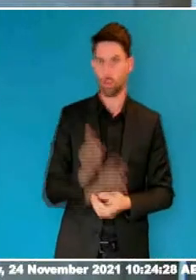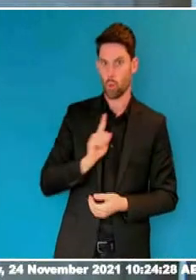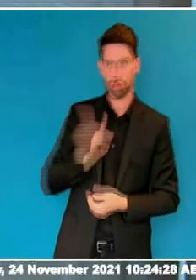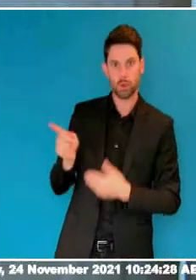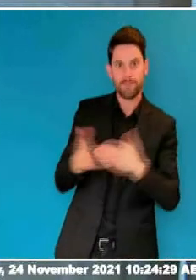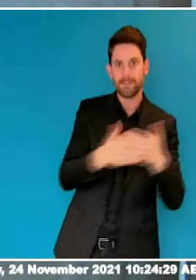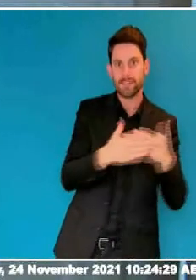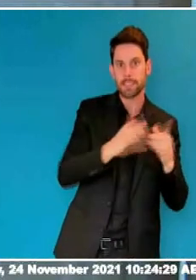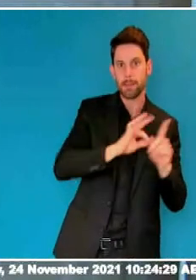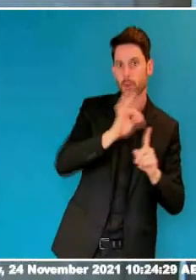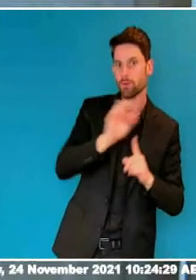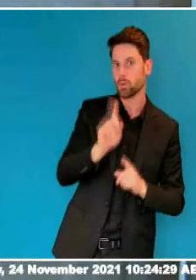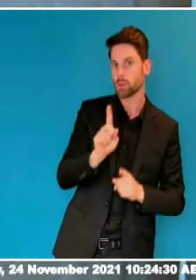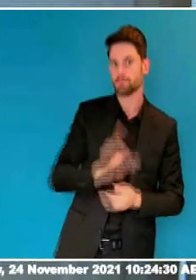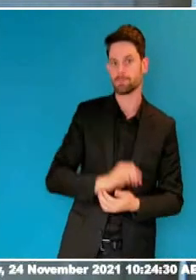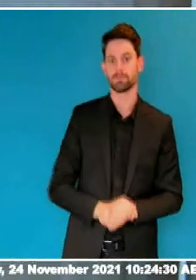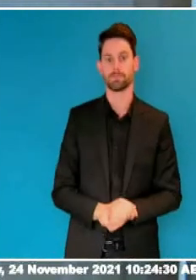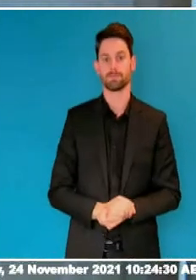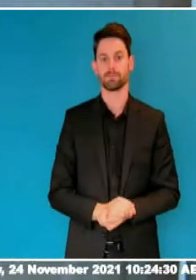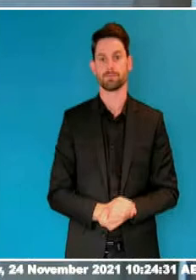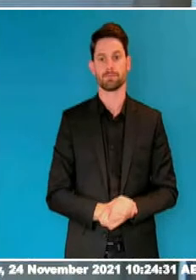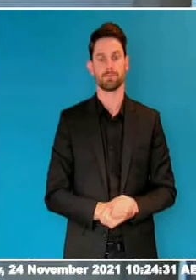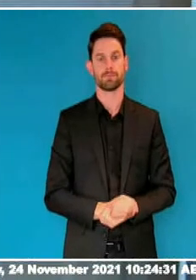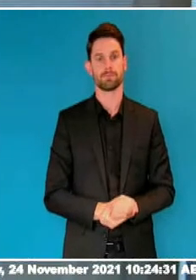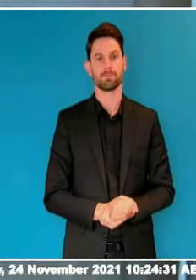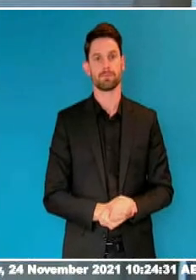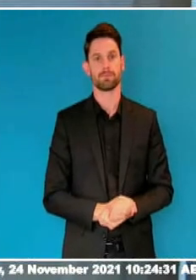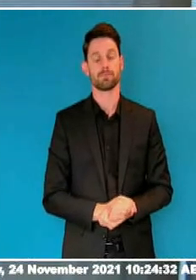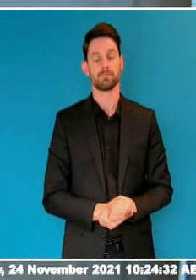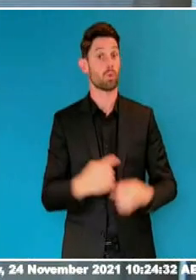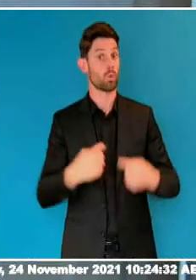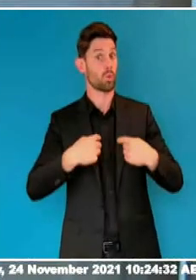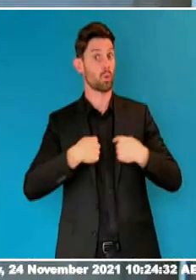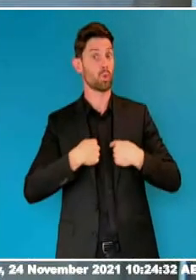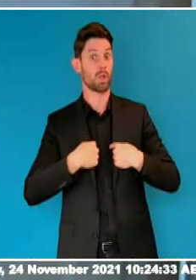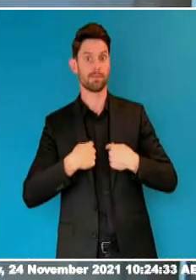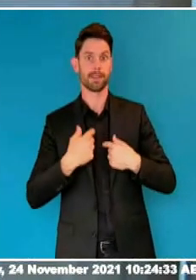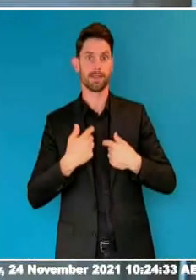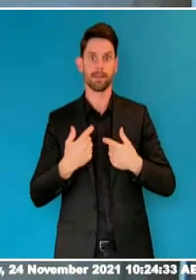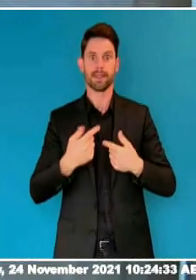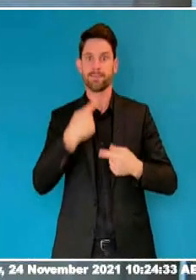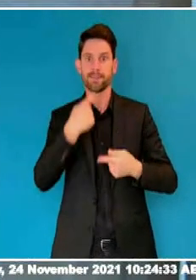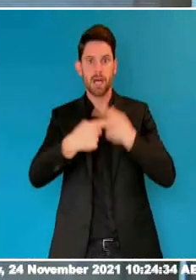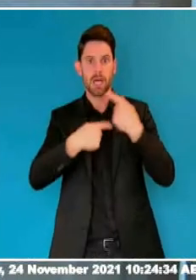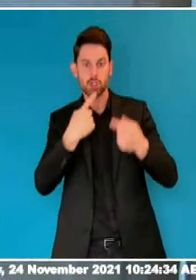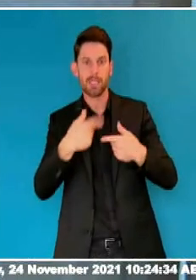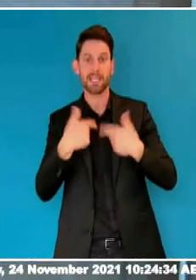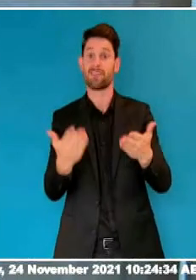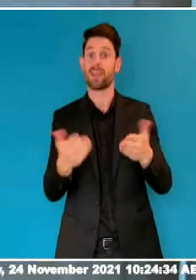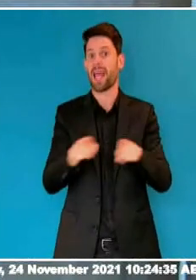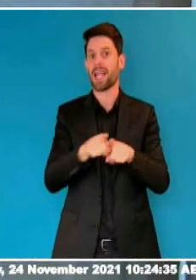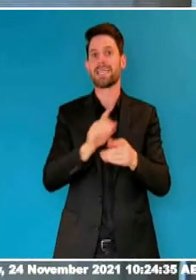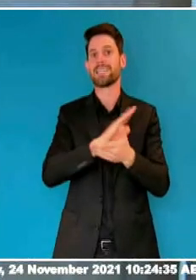So we are providing information and heat maps around these results to all our